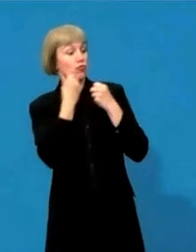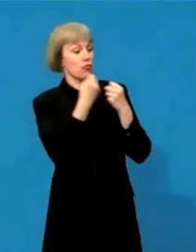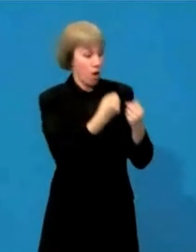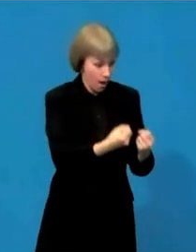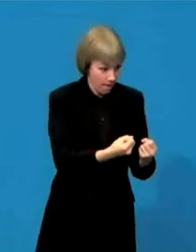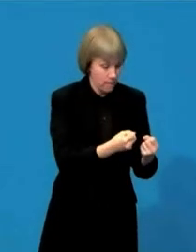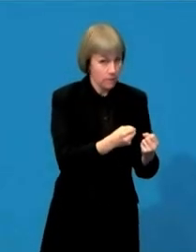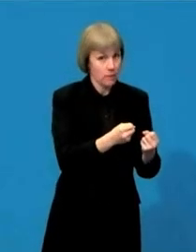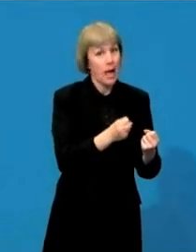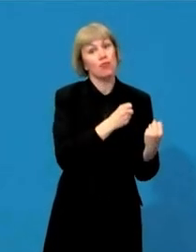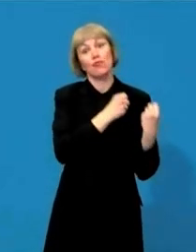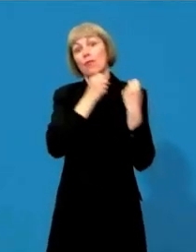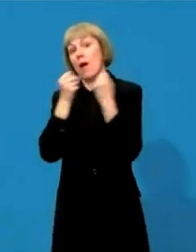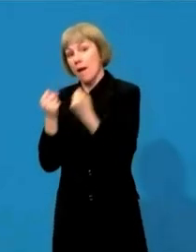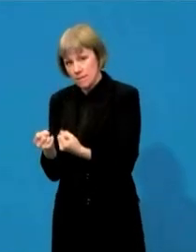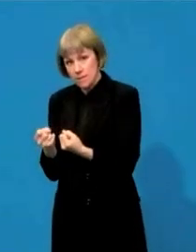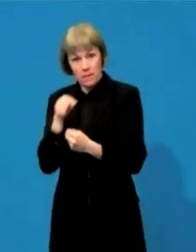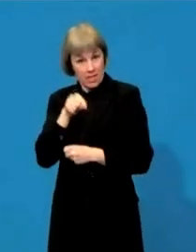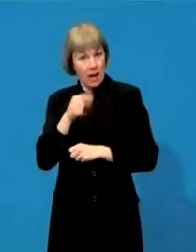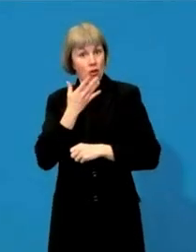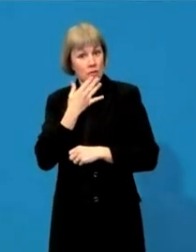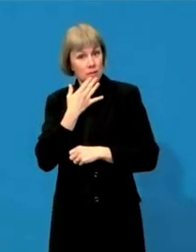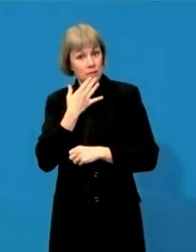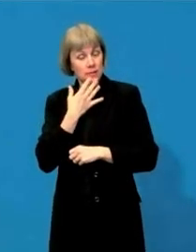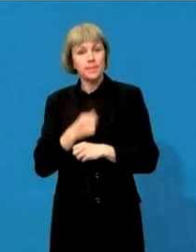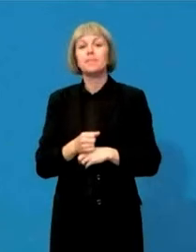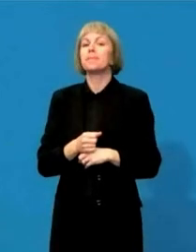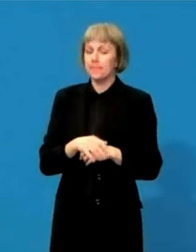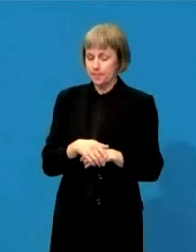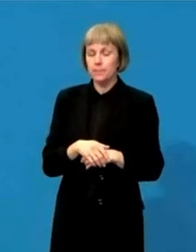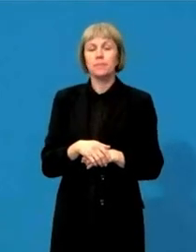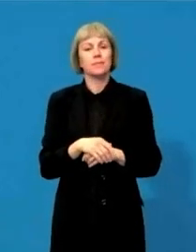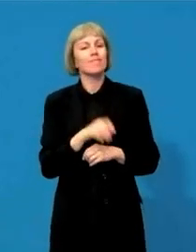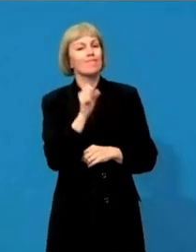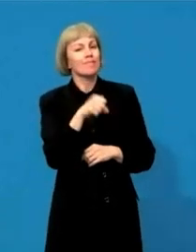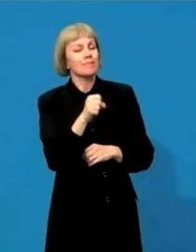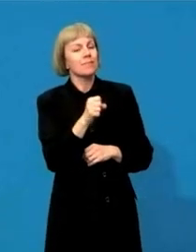Yeah. So I think because it's so complex, people just get given this - this piece of